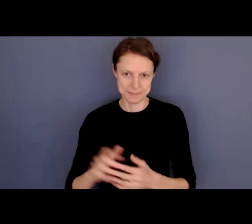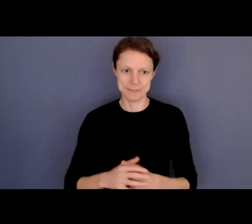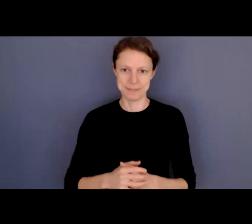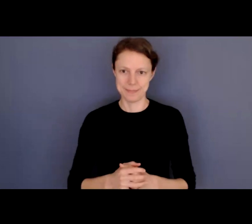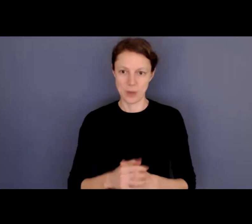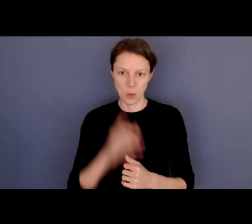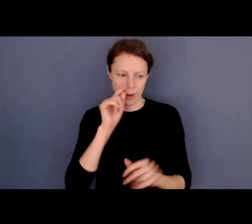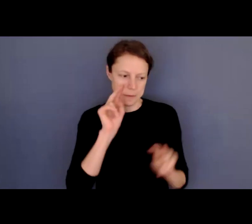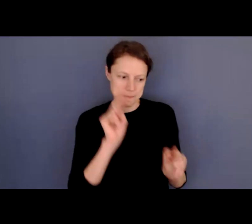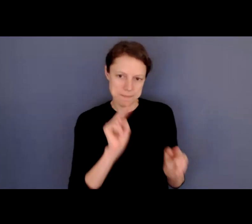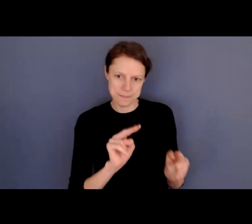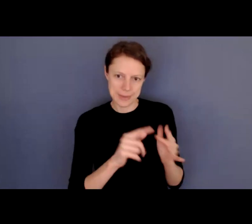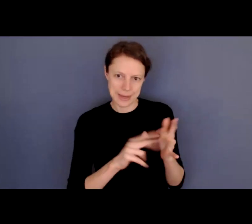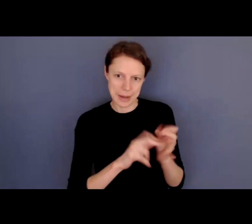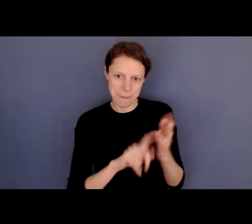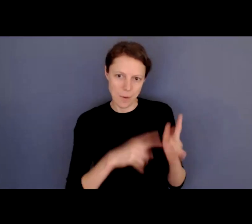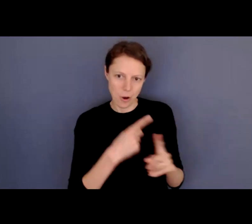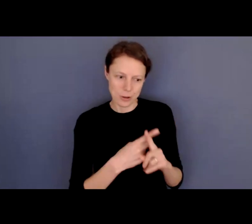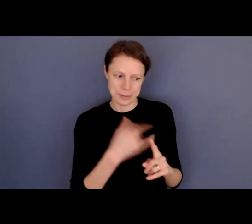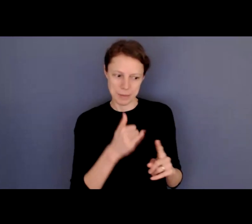watching it again and again and again, just because you'll be so inspired.